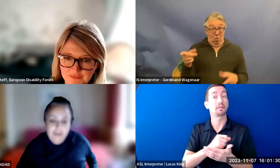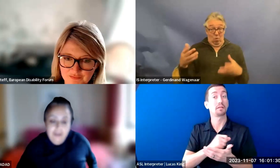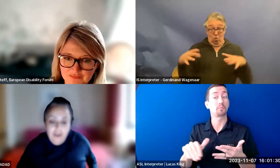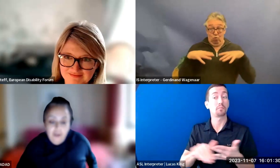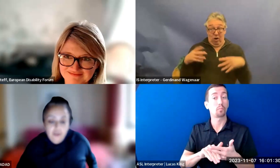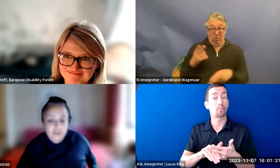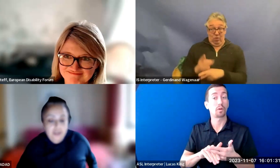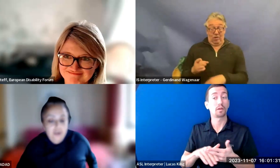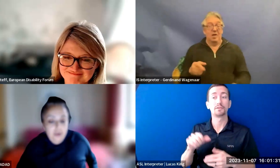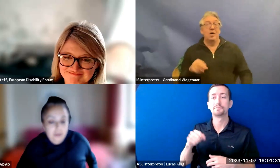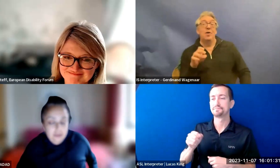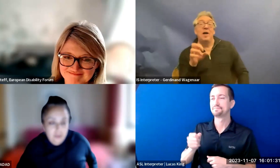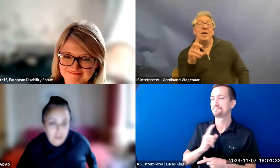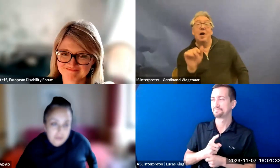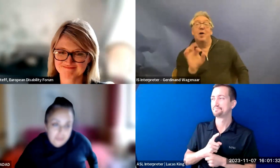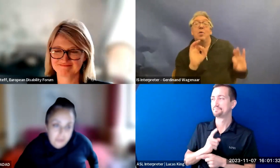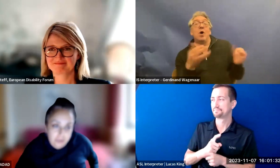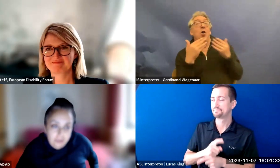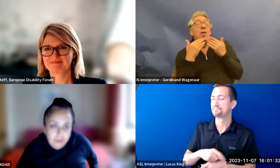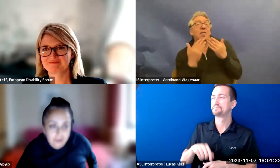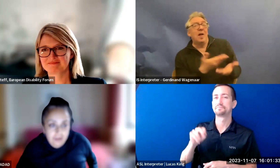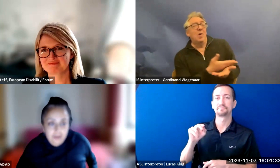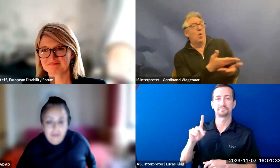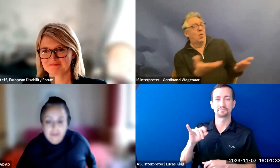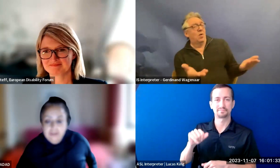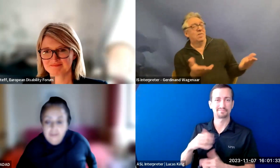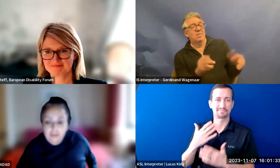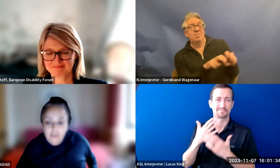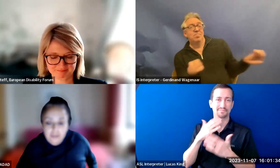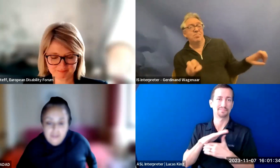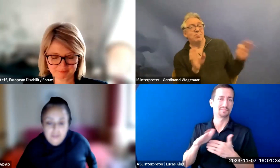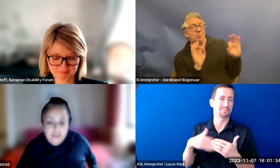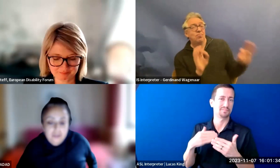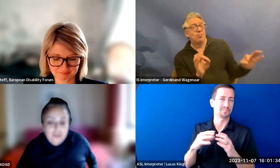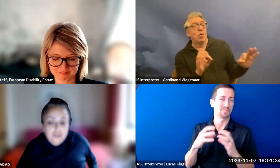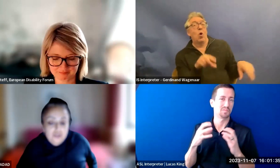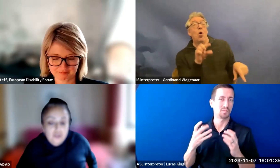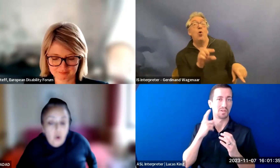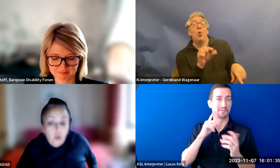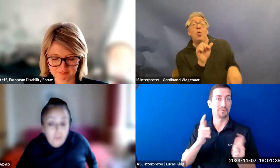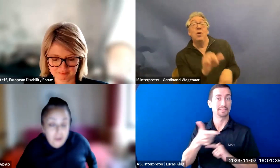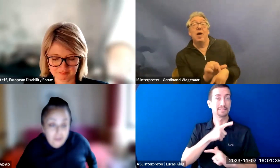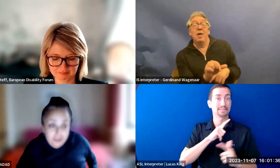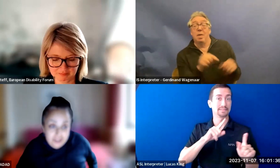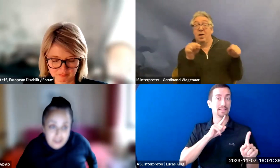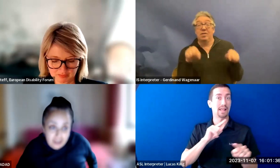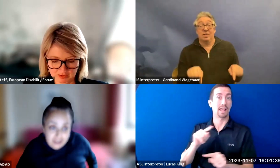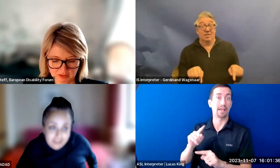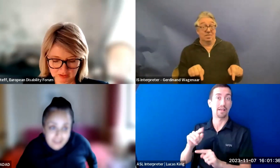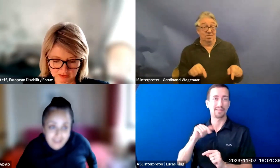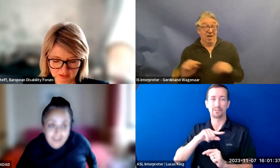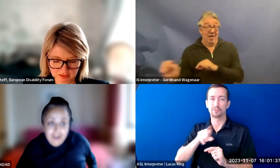OK. Thank you all for answering the questions. But this is just an opening of the discussion.